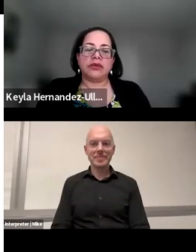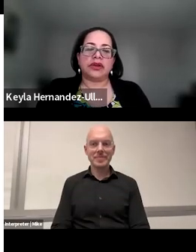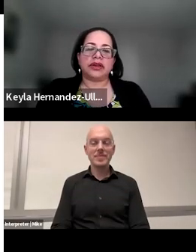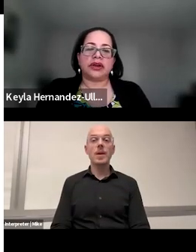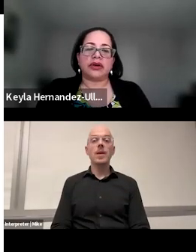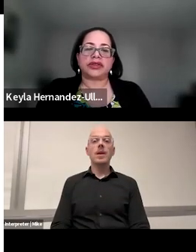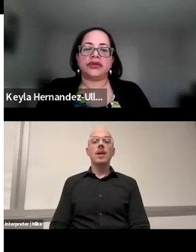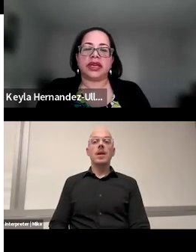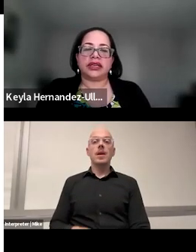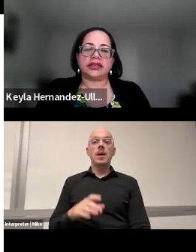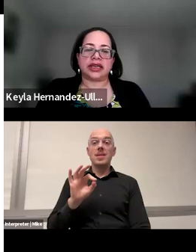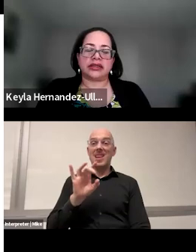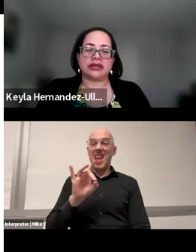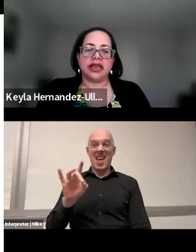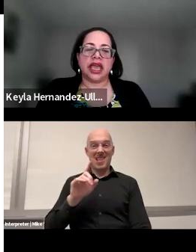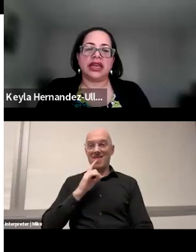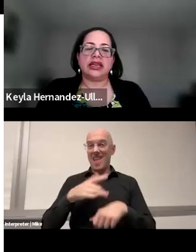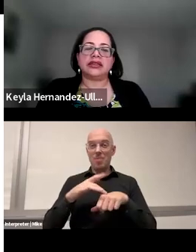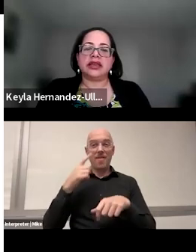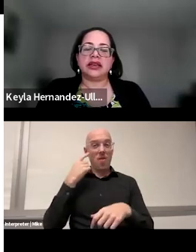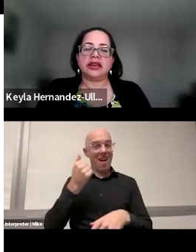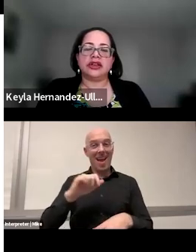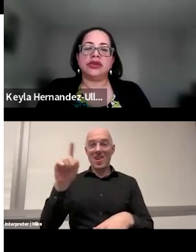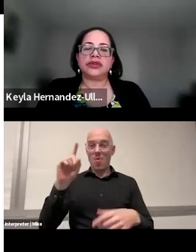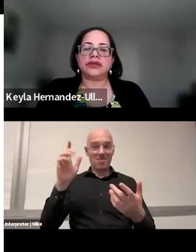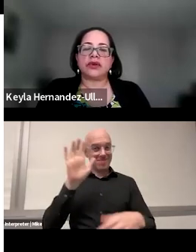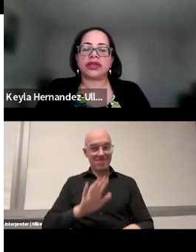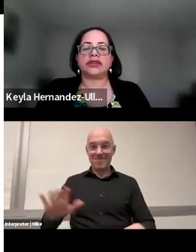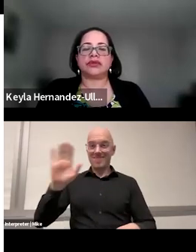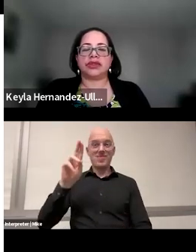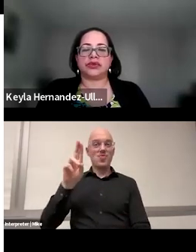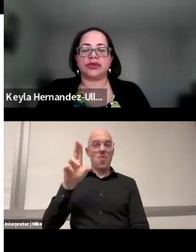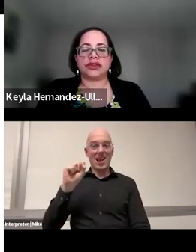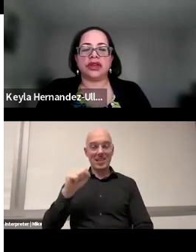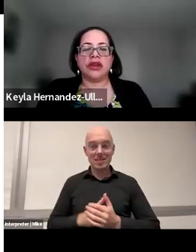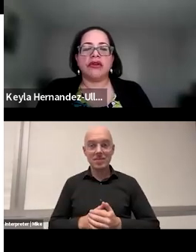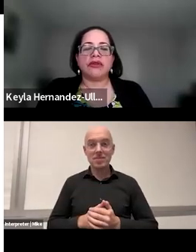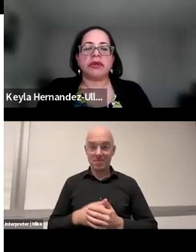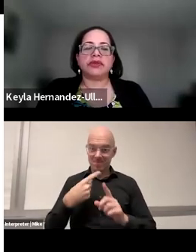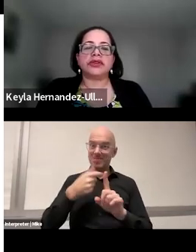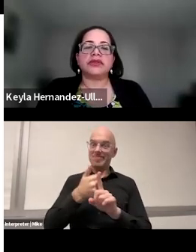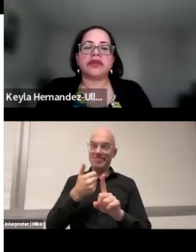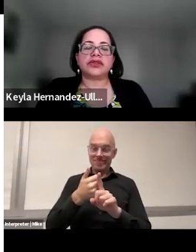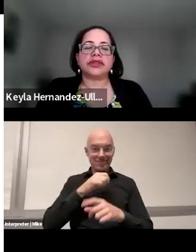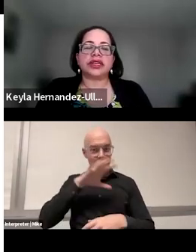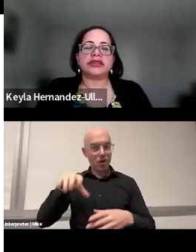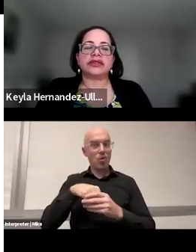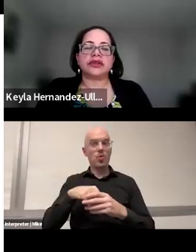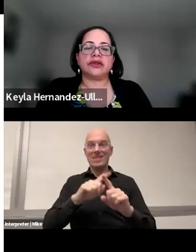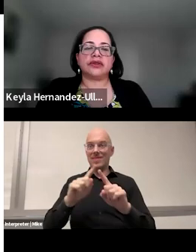Keyla Hernandez-Ulloa: 980 is available to anyone across the United States, and it is an inclusive crisis resource